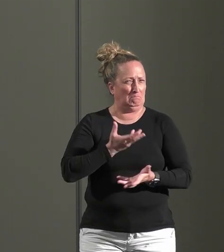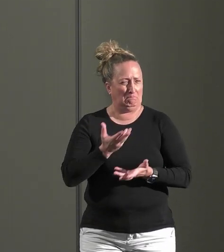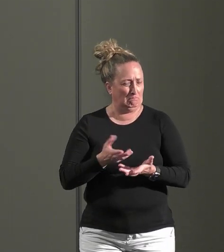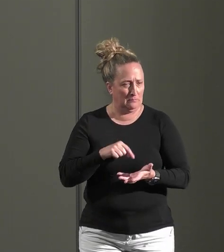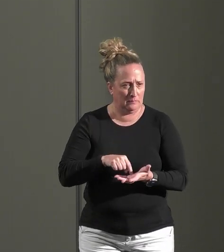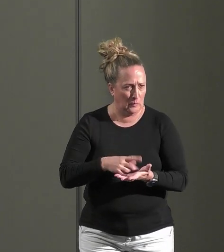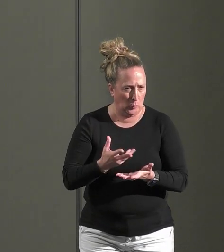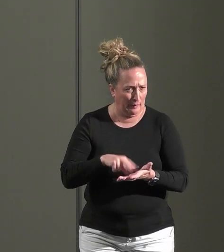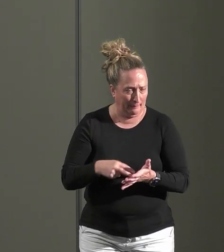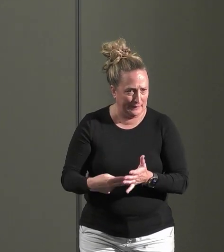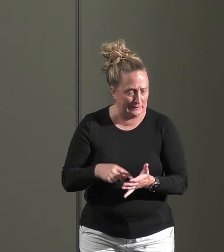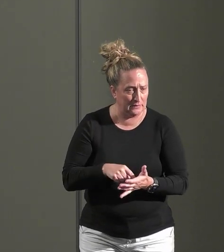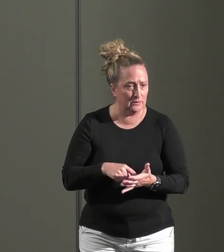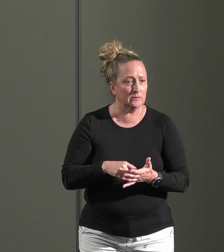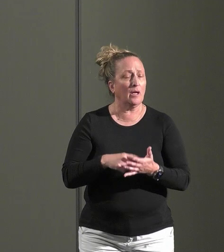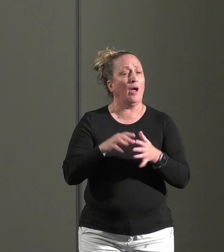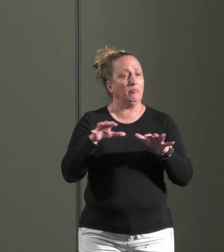. To perform the action they want